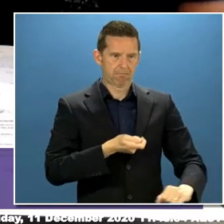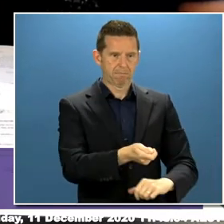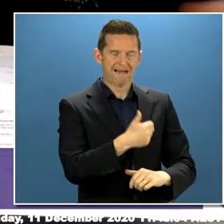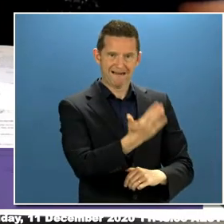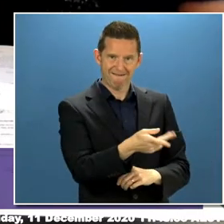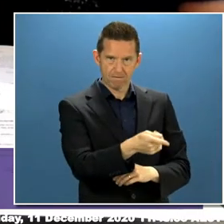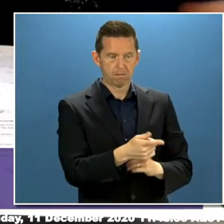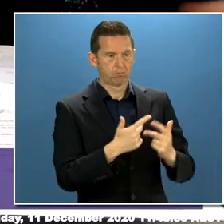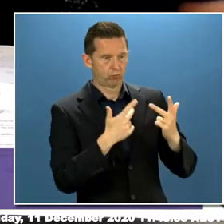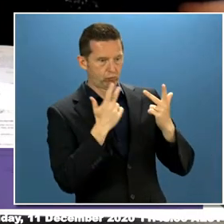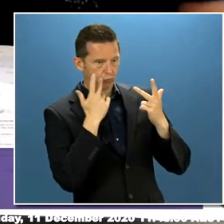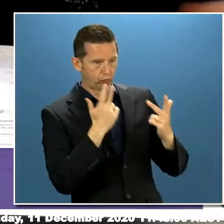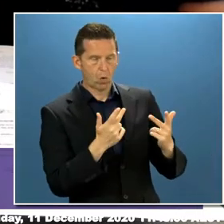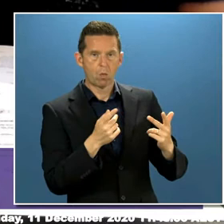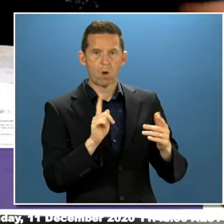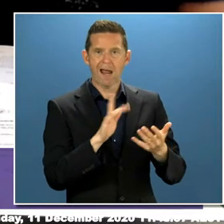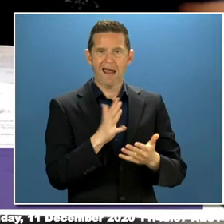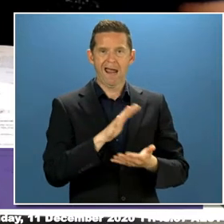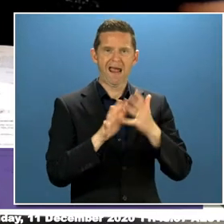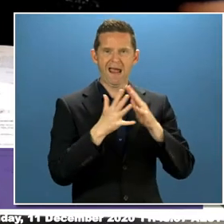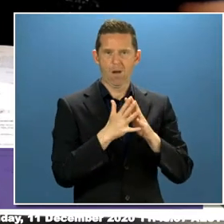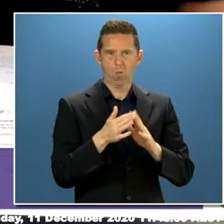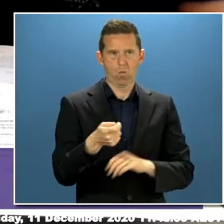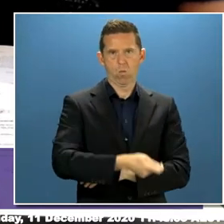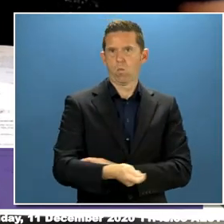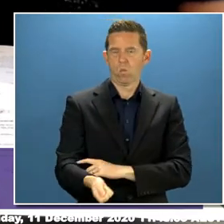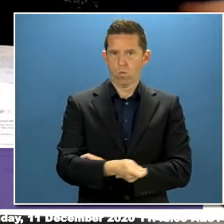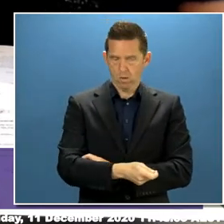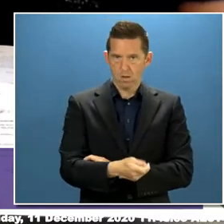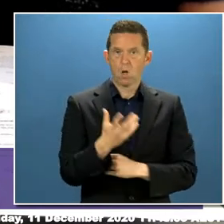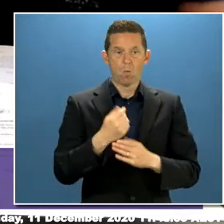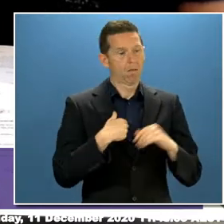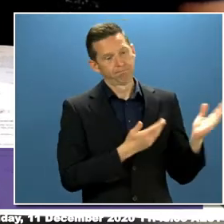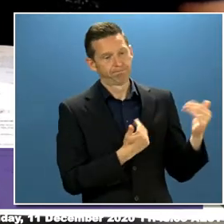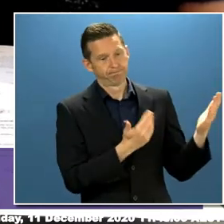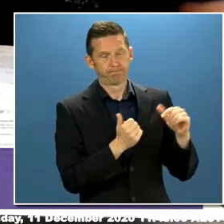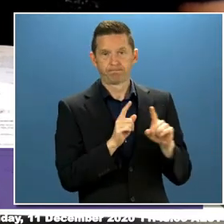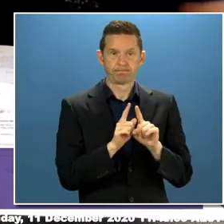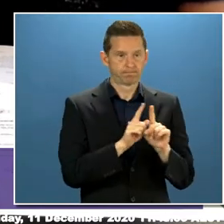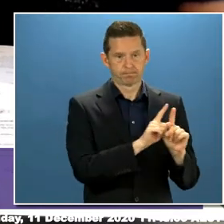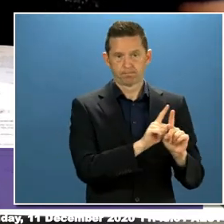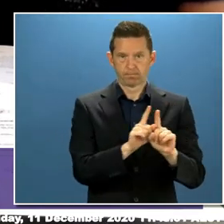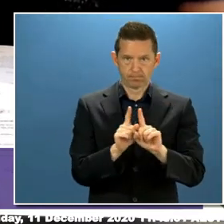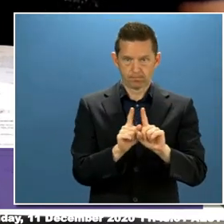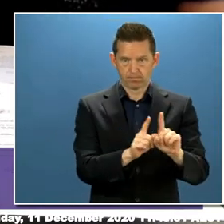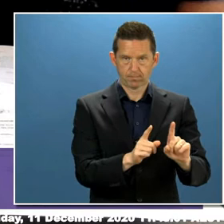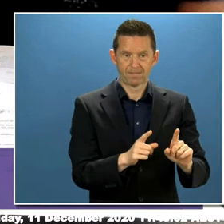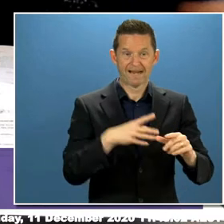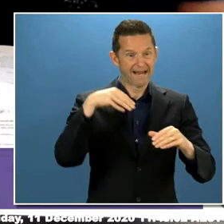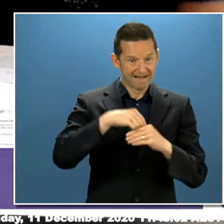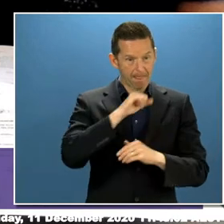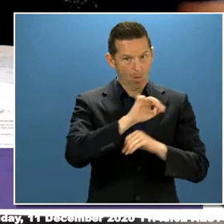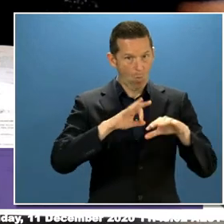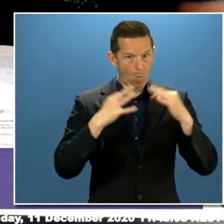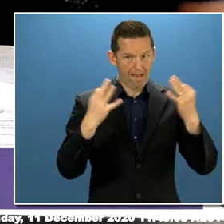demonstration of how to use it, and we walk around that organisation or the